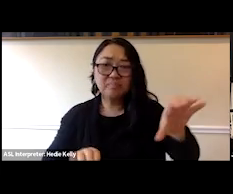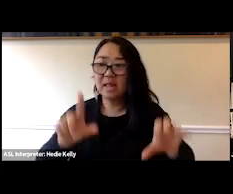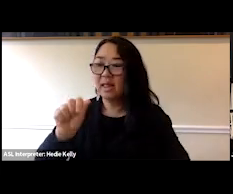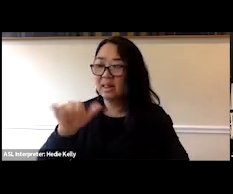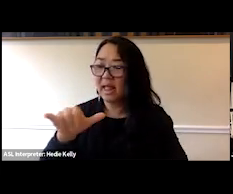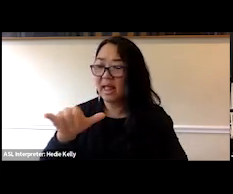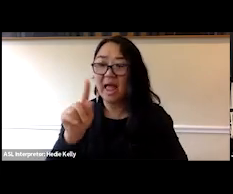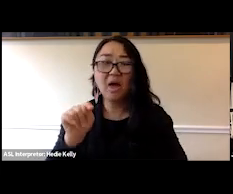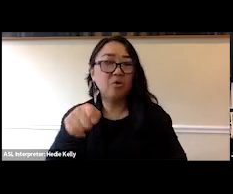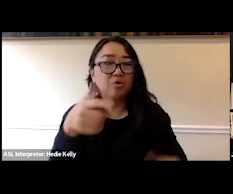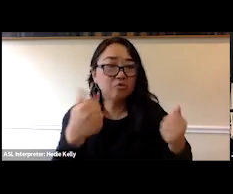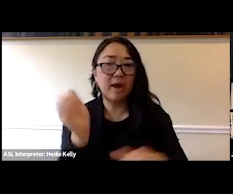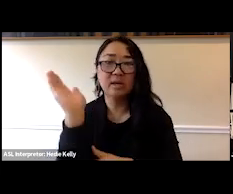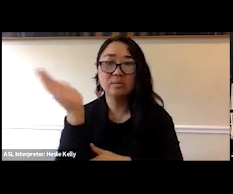On the right hand side of the screen,